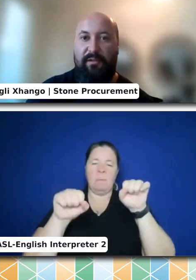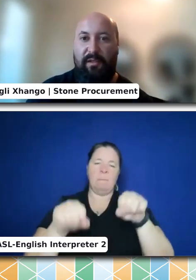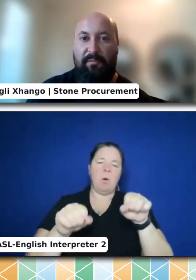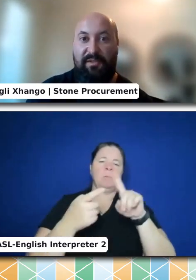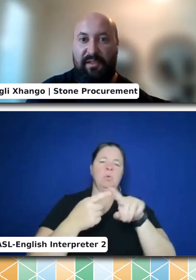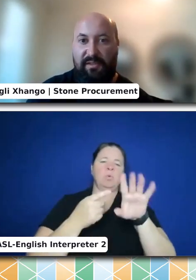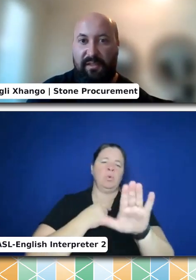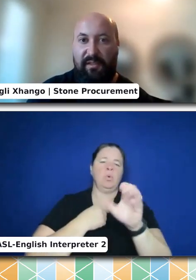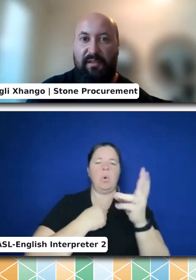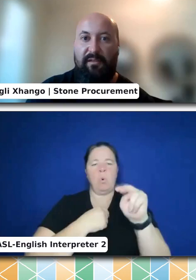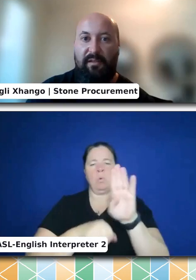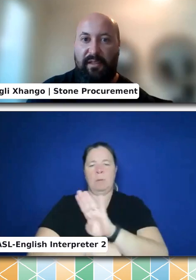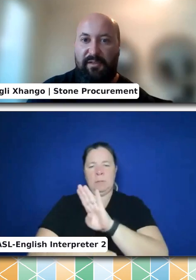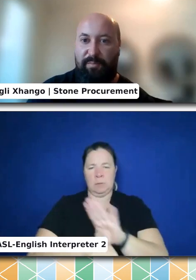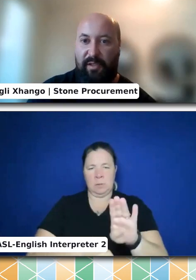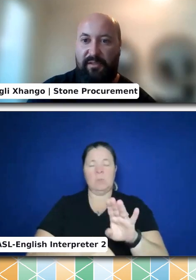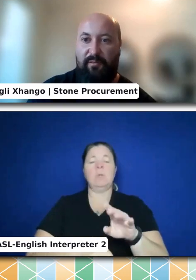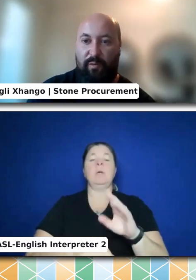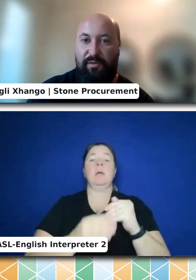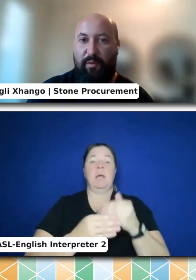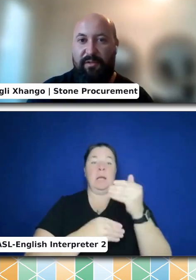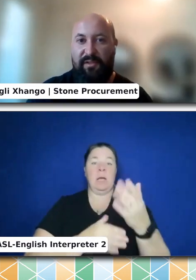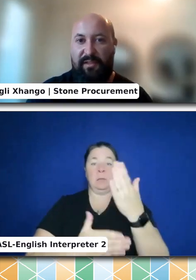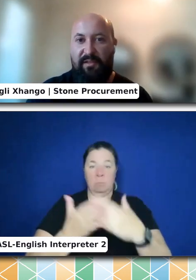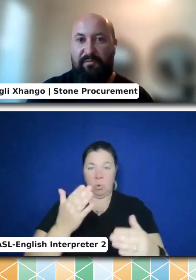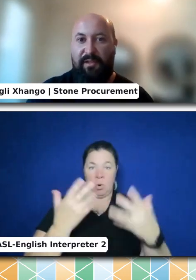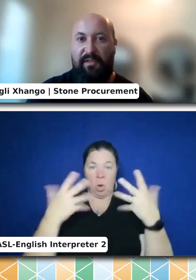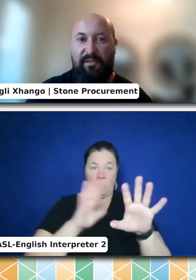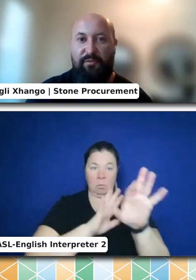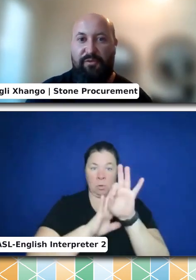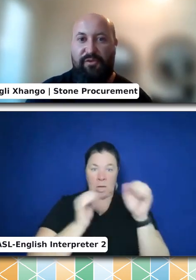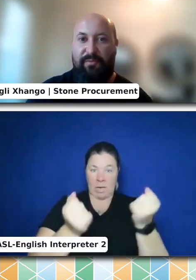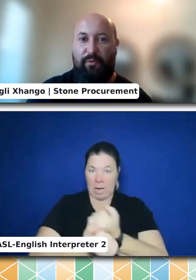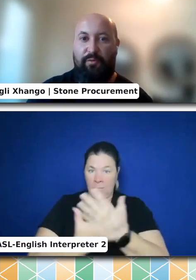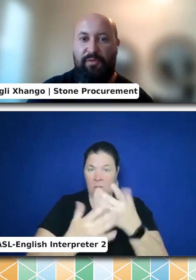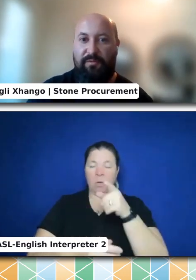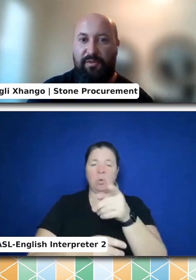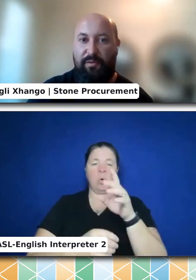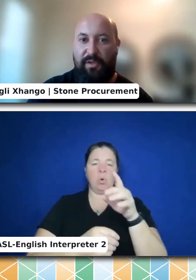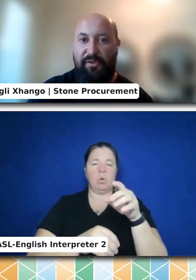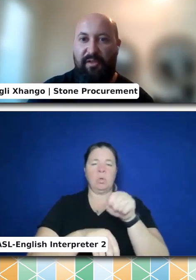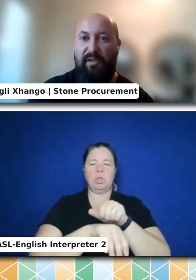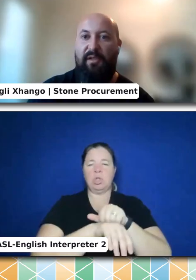Business. The next part, once you've already selected everything, is your ship to or service location.